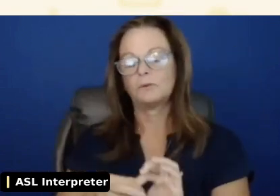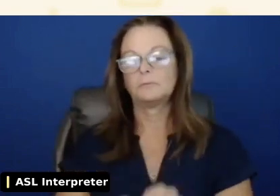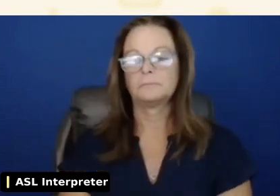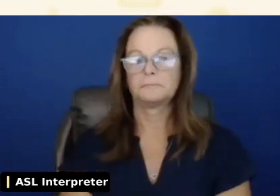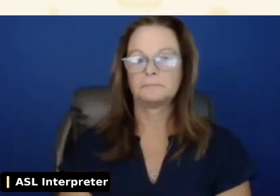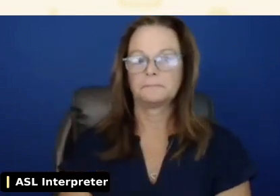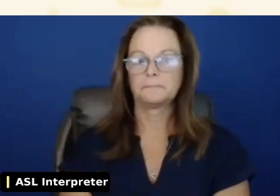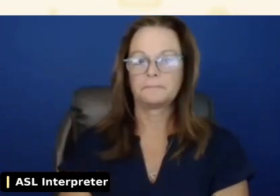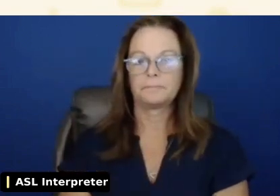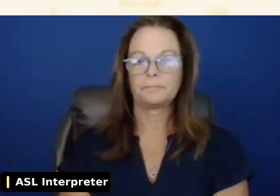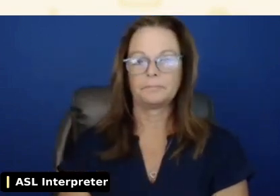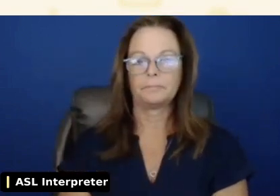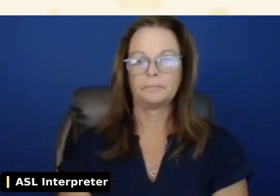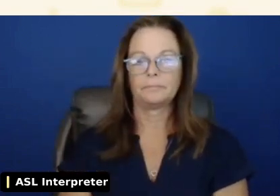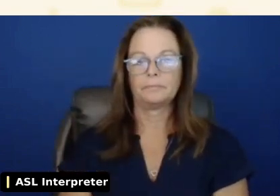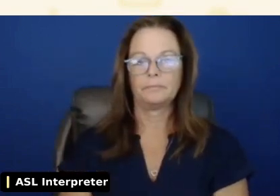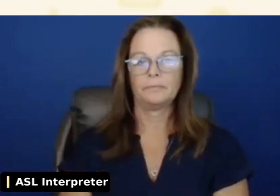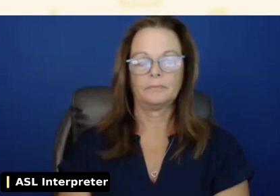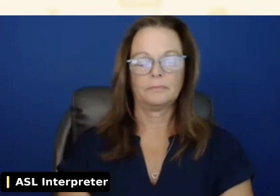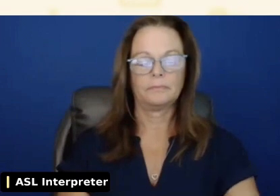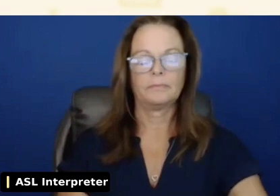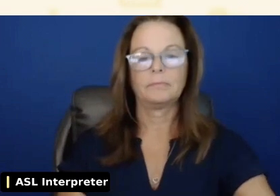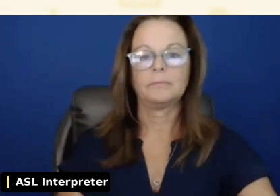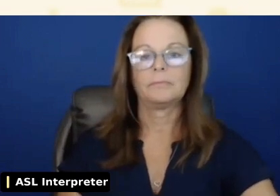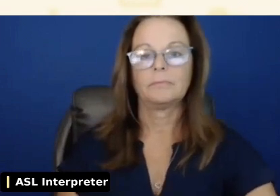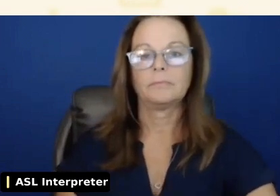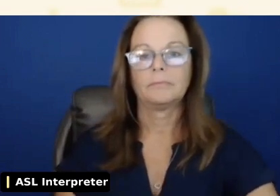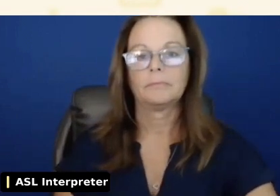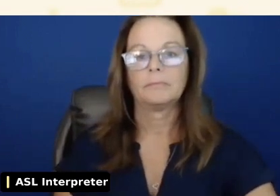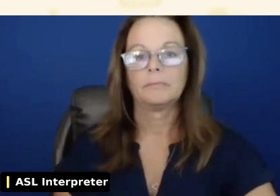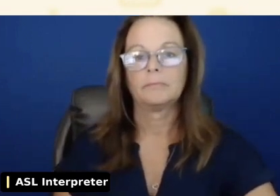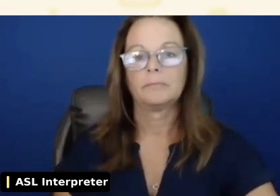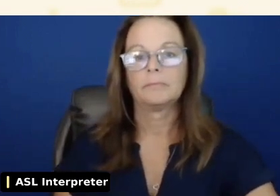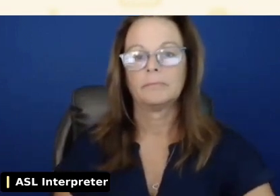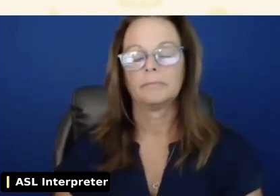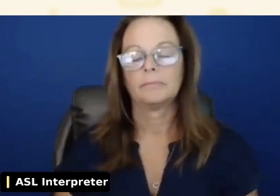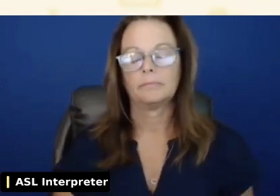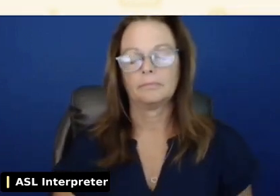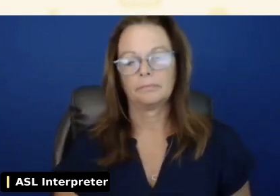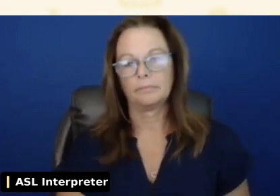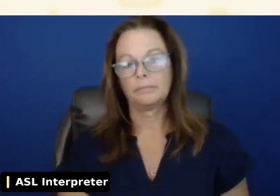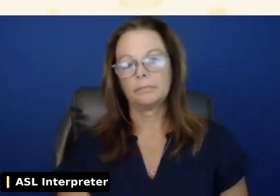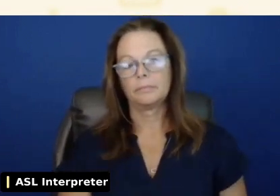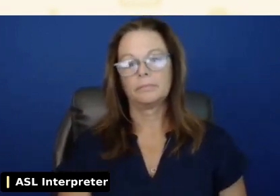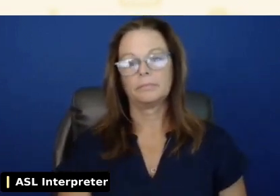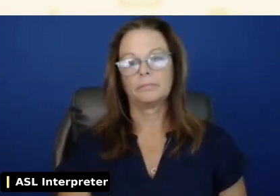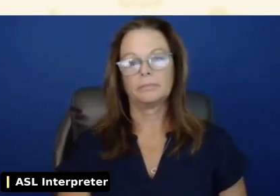When we think about invisible conditions.